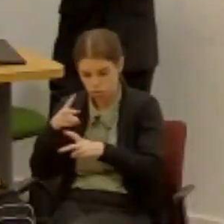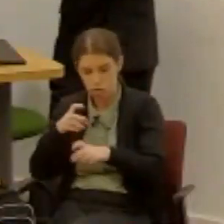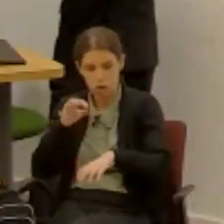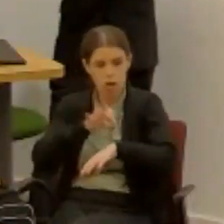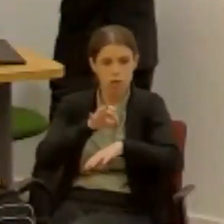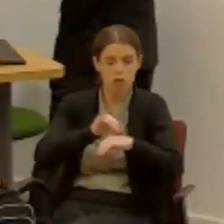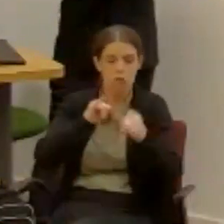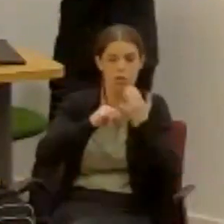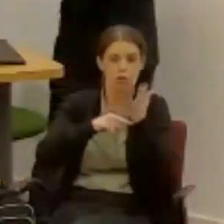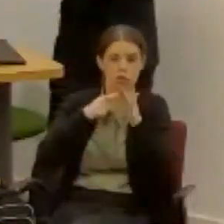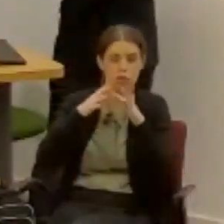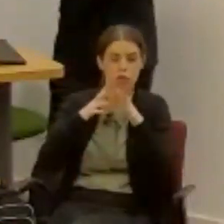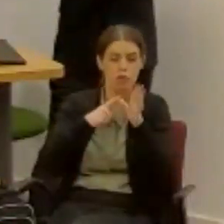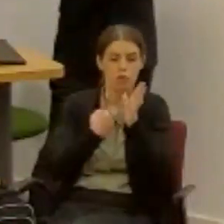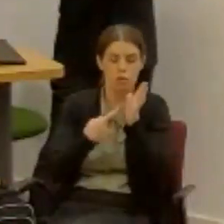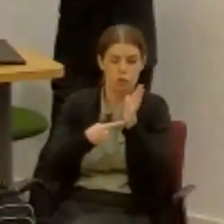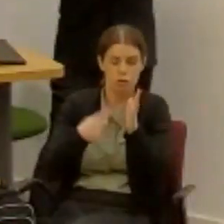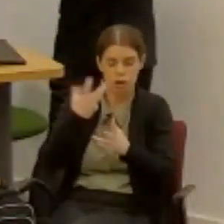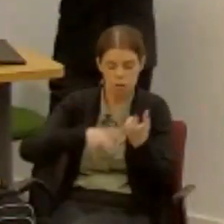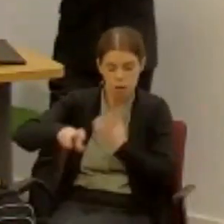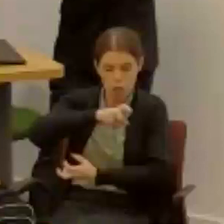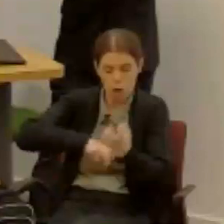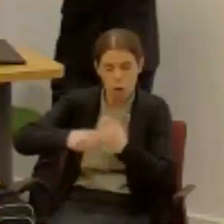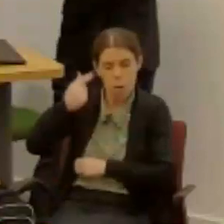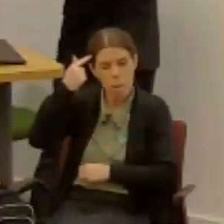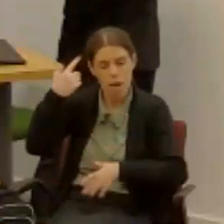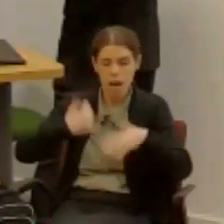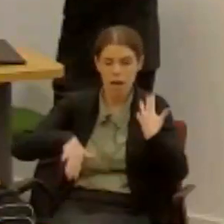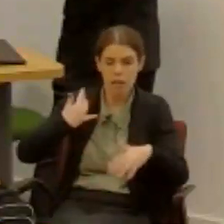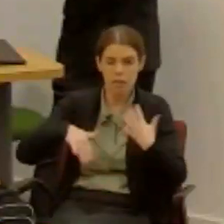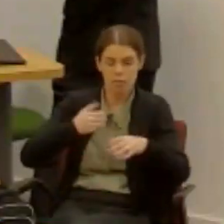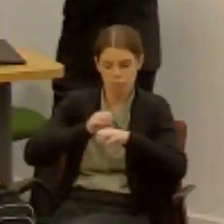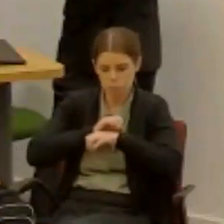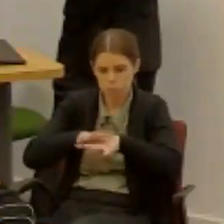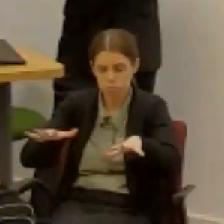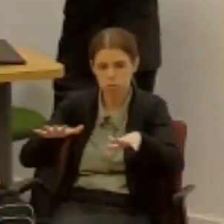This drives the complex neuropathology of brain injury across the range of exposures and survivors.